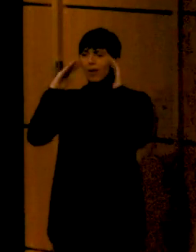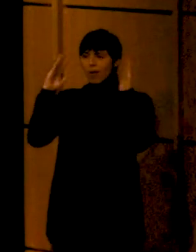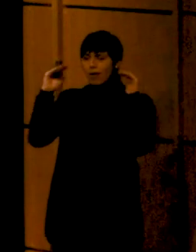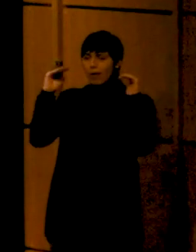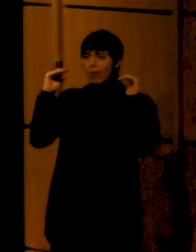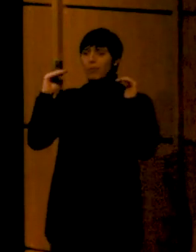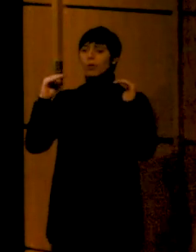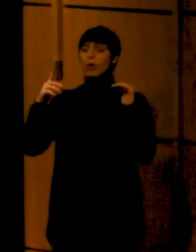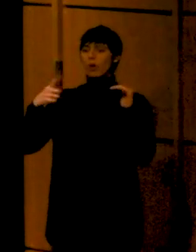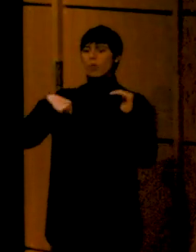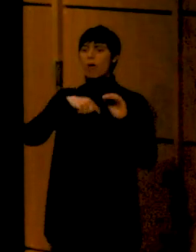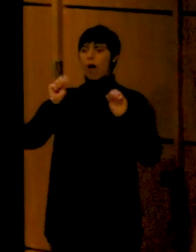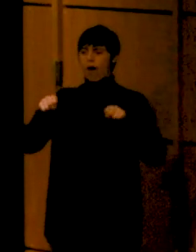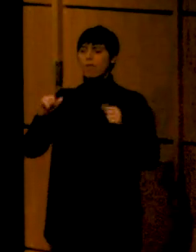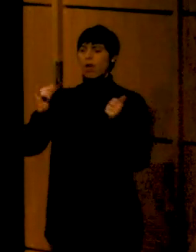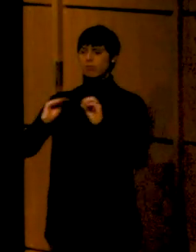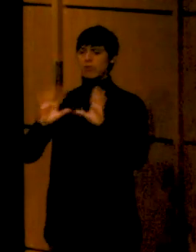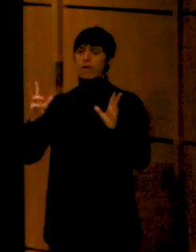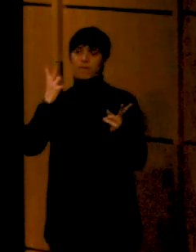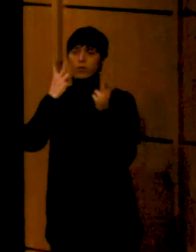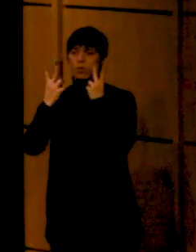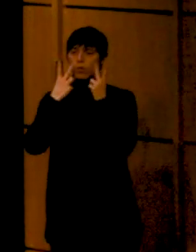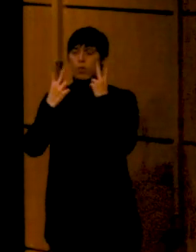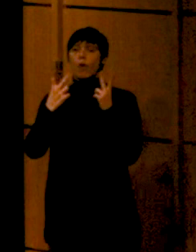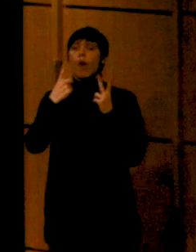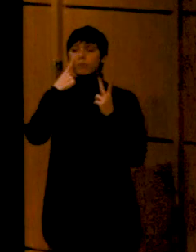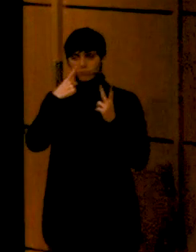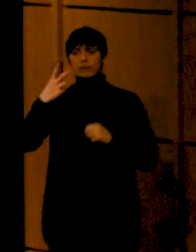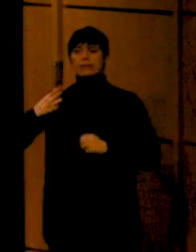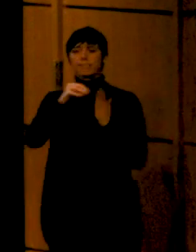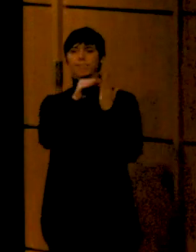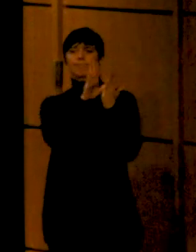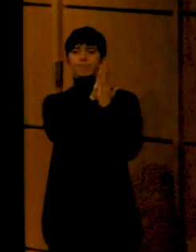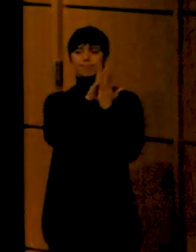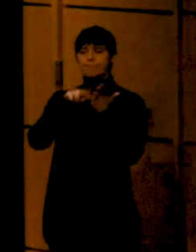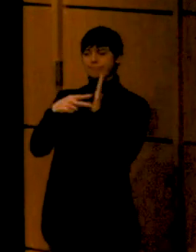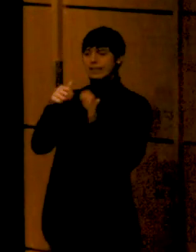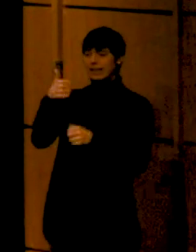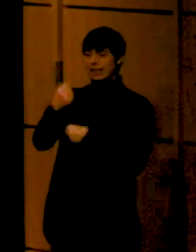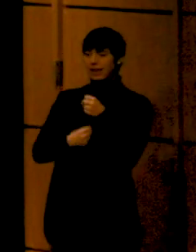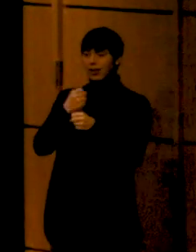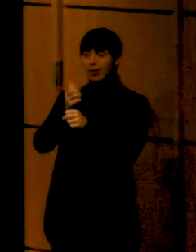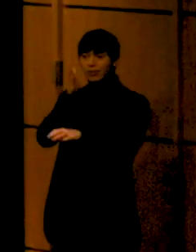images down, so that in 10 years time or whatever someone can pick it up, and run with it, and